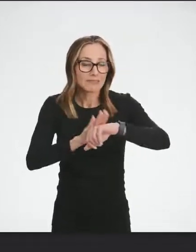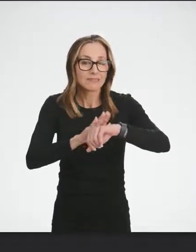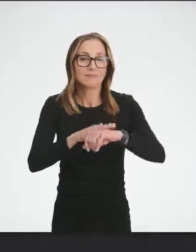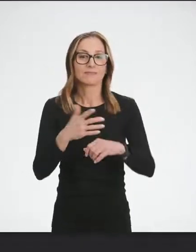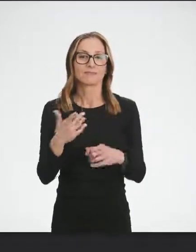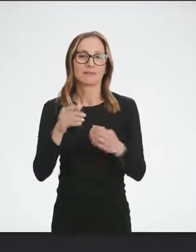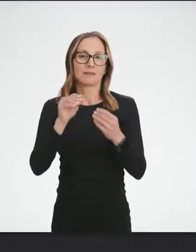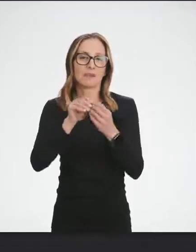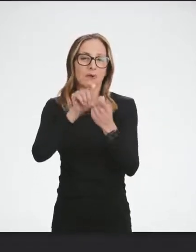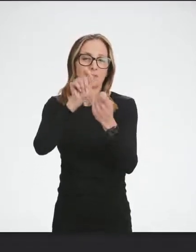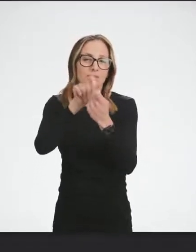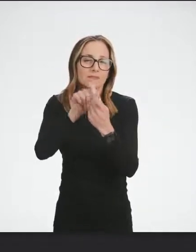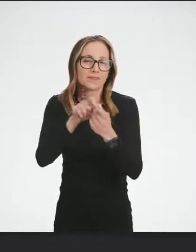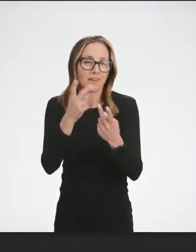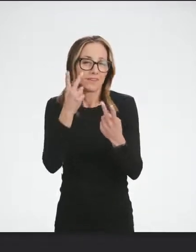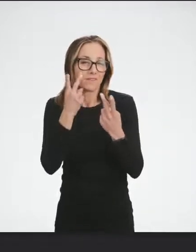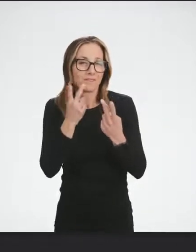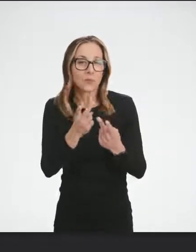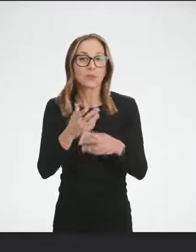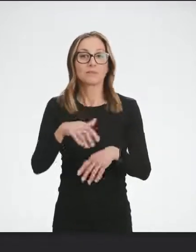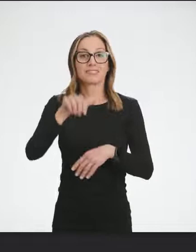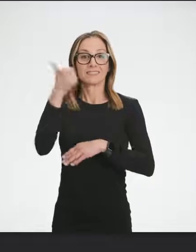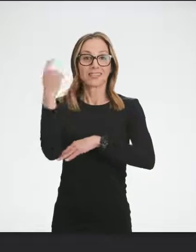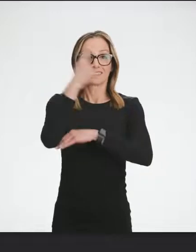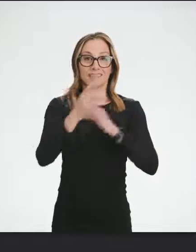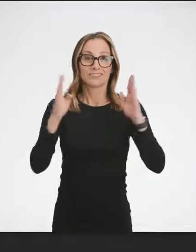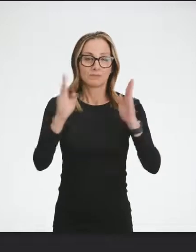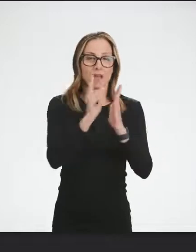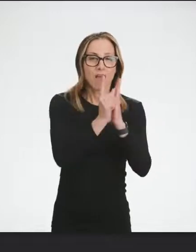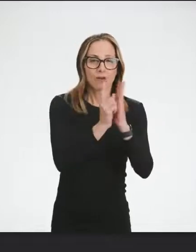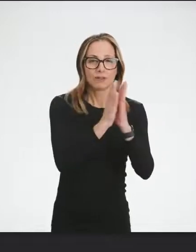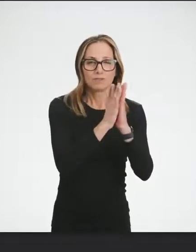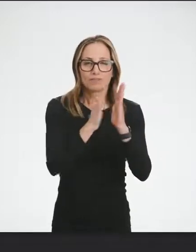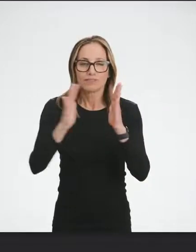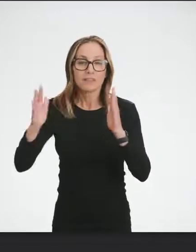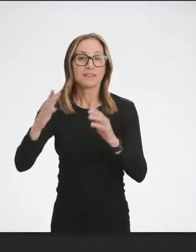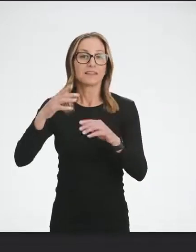views, and ten days of hourly temperature and precipitation forecasts.